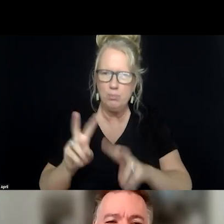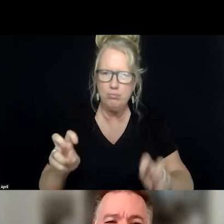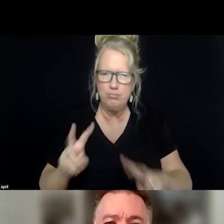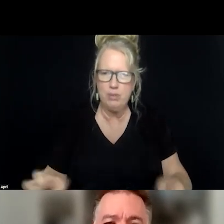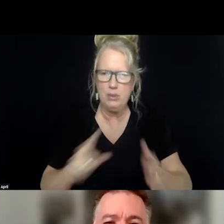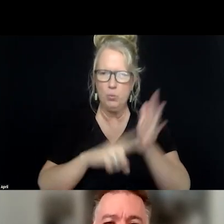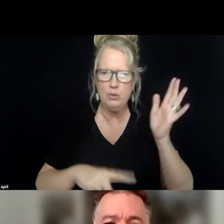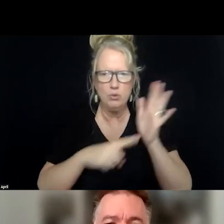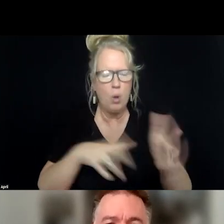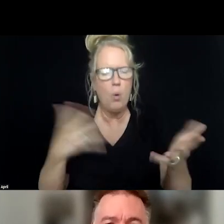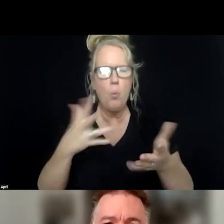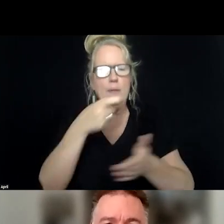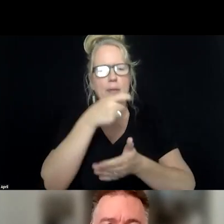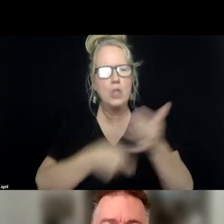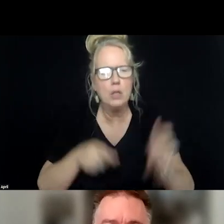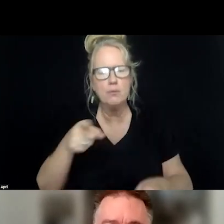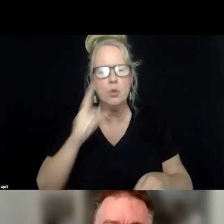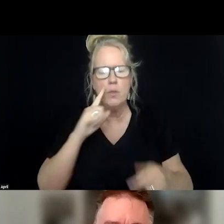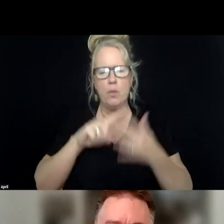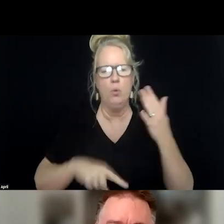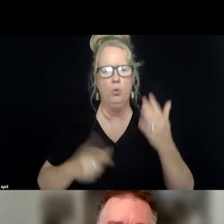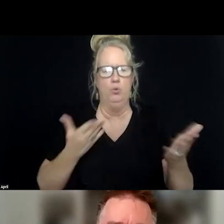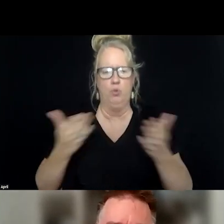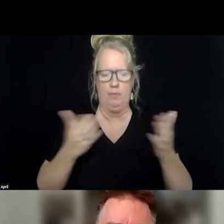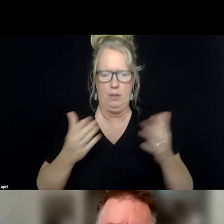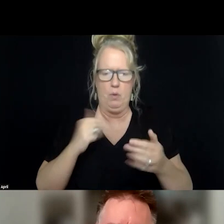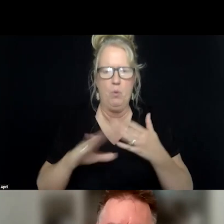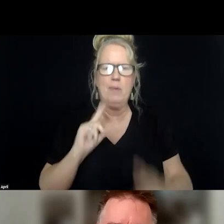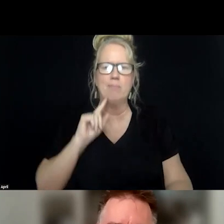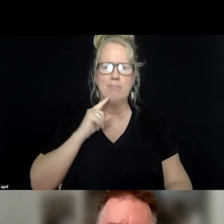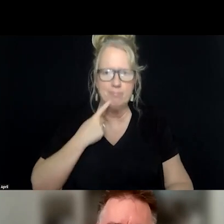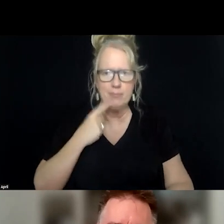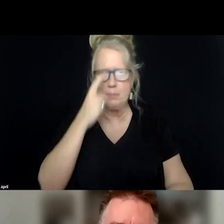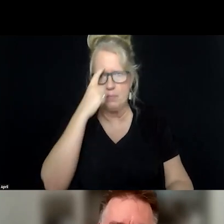COST TO DELIVER SERVICES FOR INDIVIDUALS WITH ACUTE MENTAL HEALTH AND SUBSTANCE ABUSE CHALLENGES?